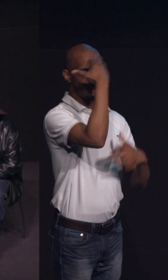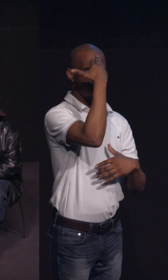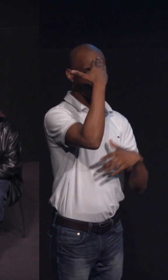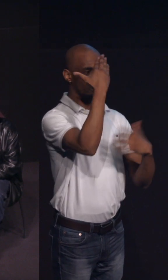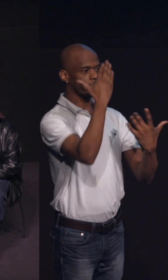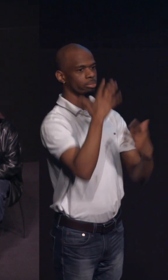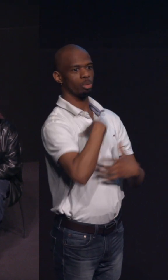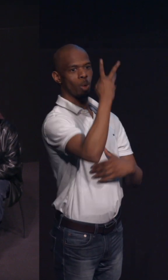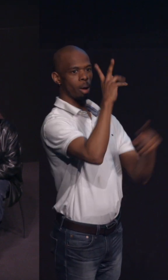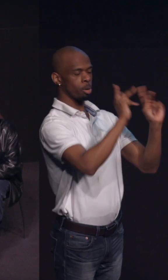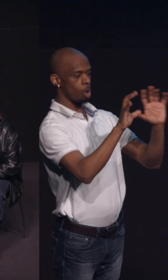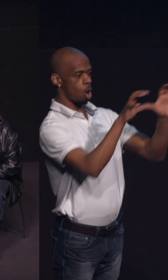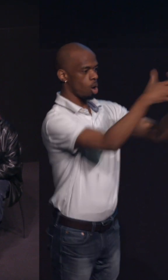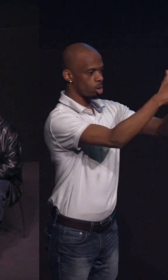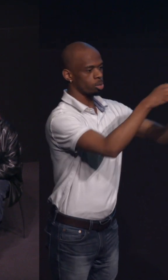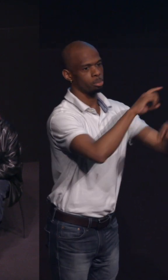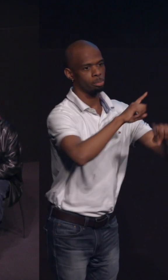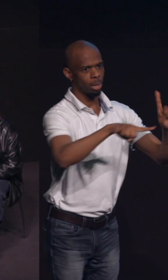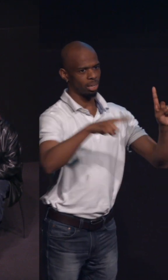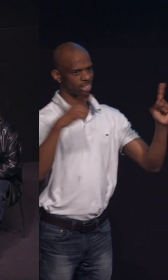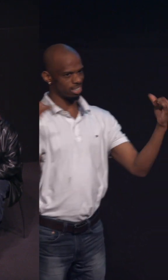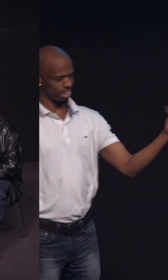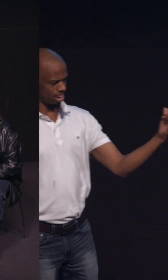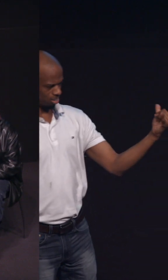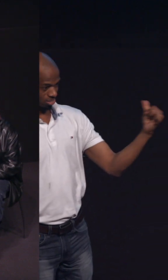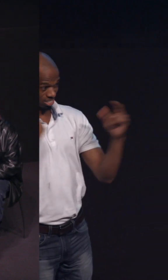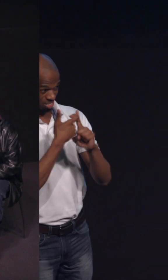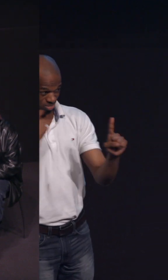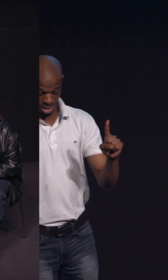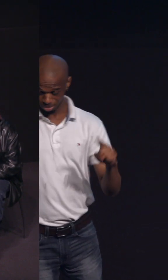that's ours as well. We're plant-centered, plant-forward.